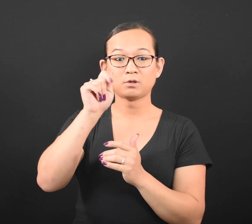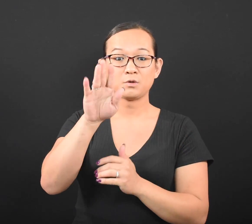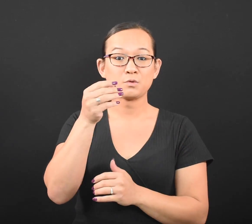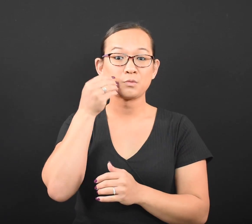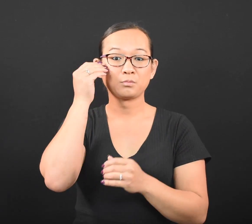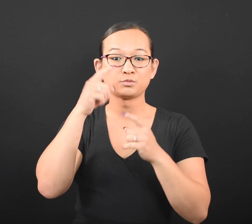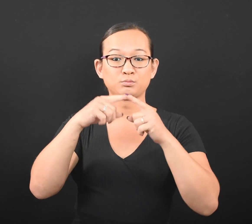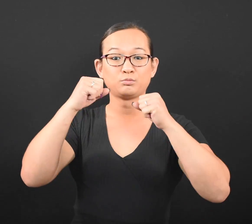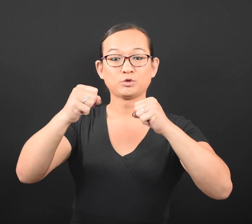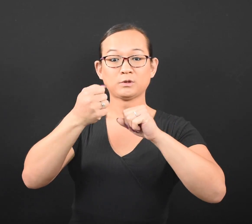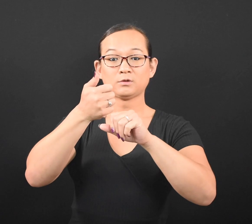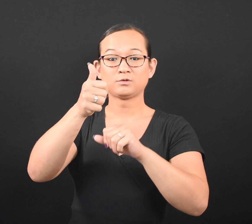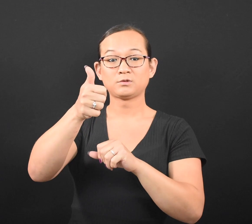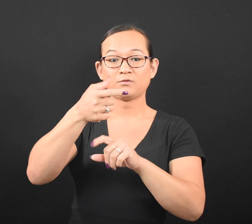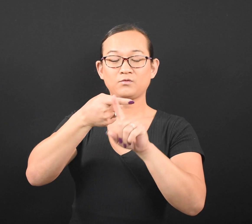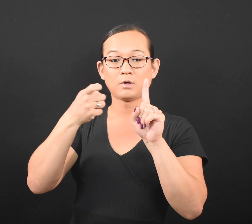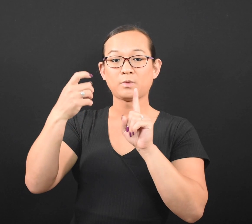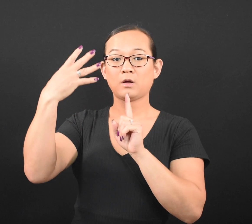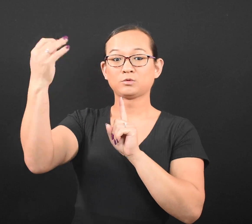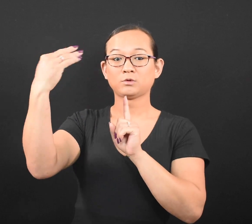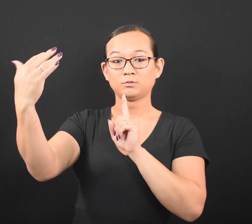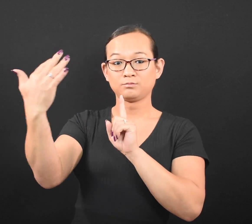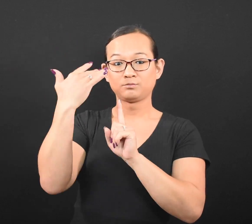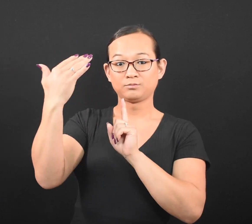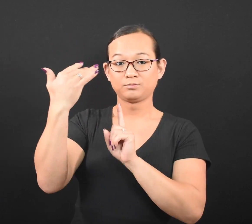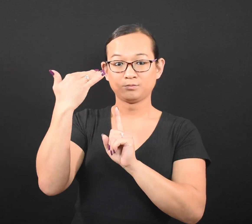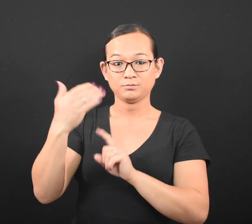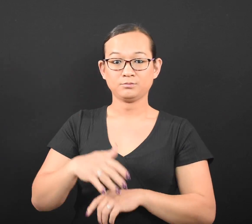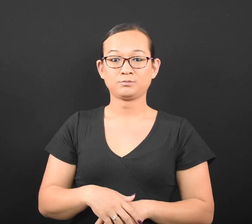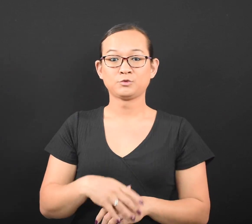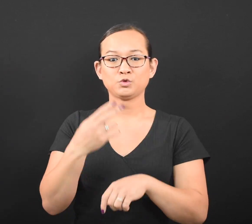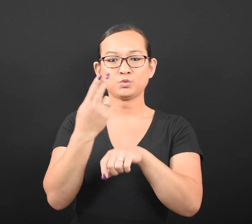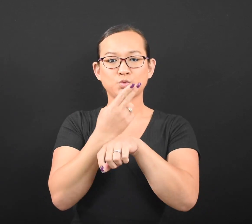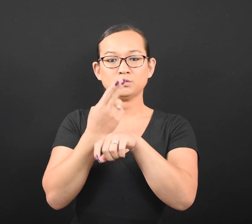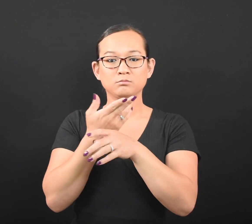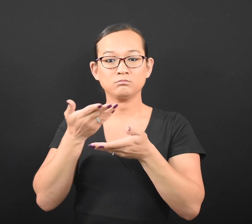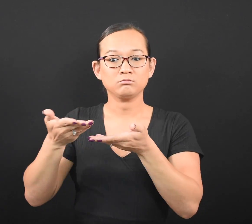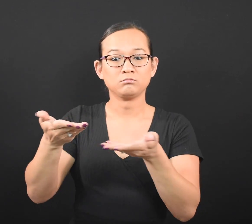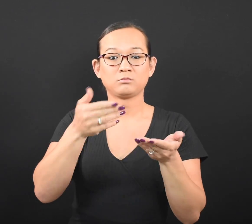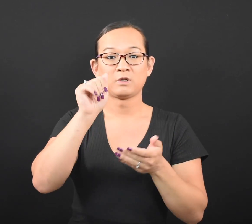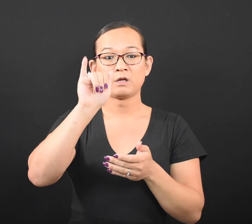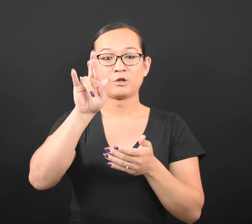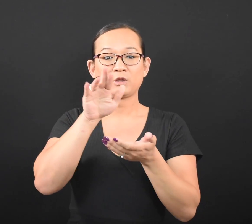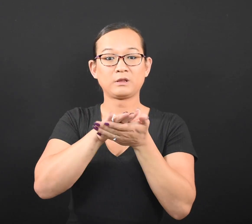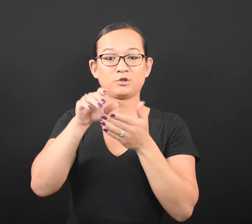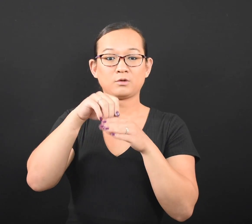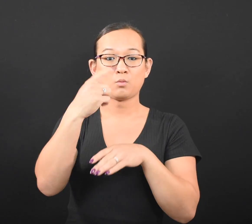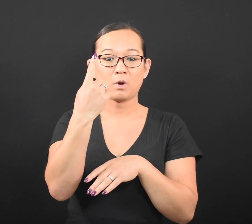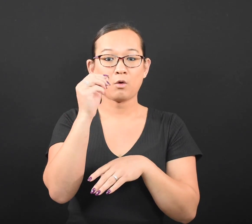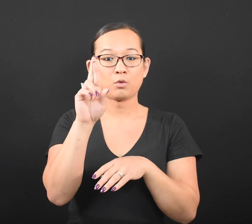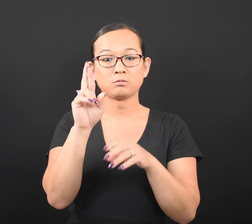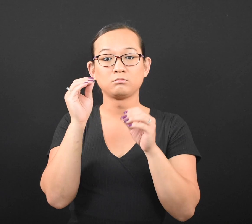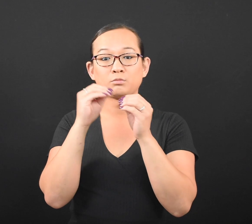protect yourself from outdoor air irritants during the COVID-19 pandemic. Use a portable air cleaner